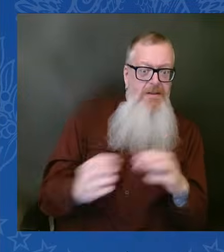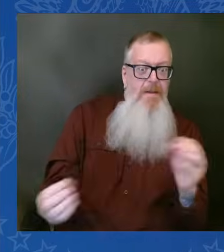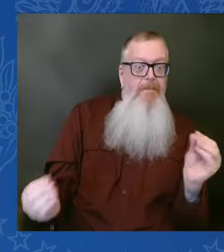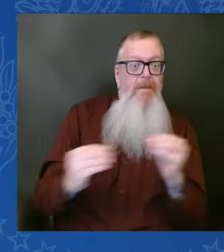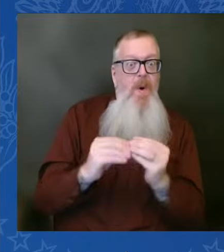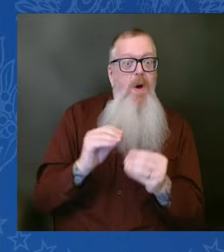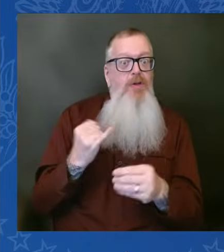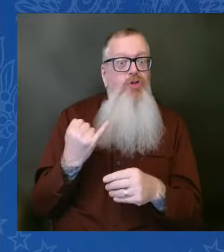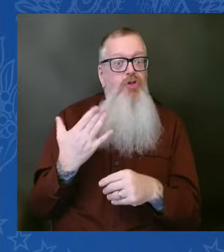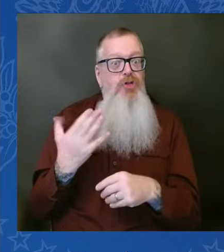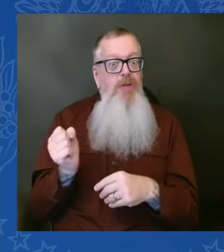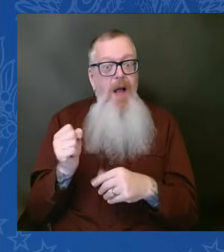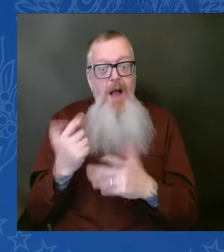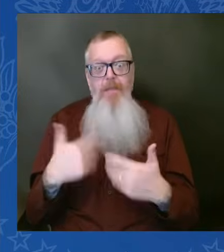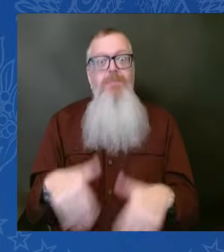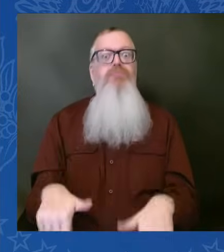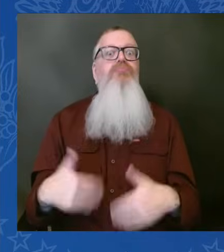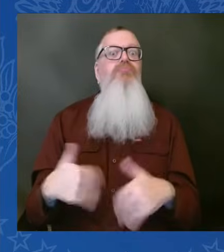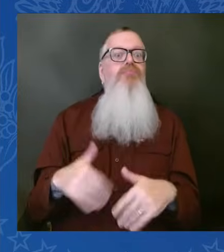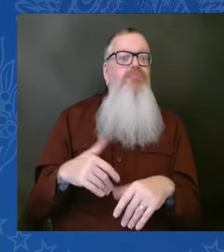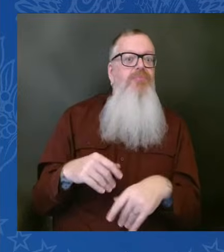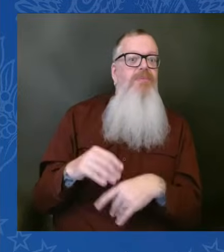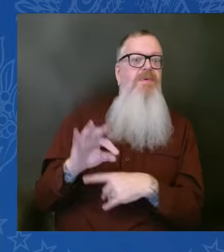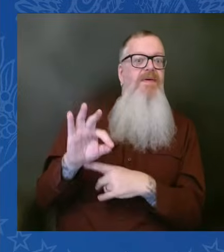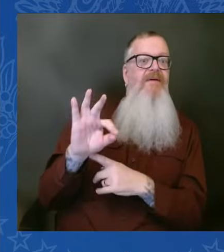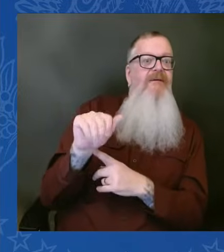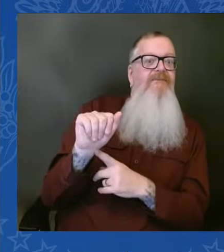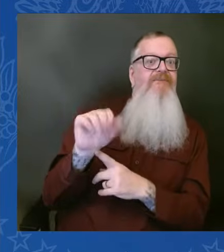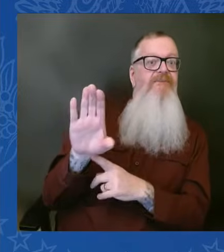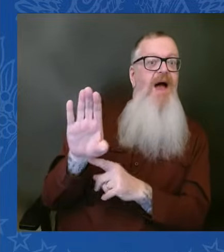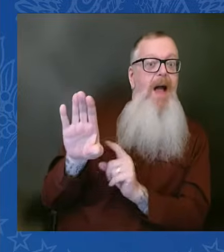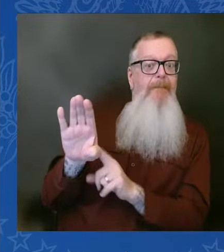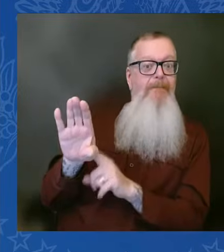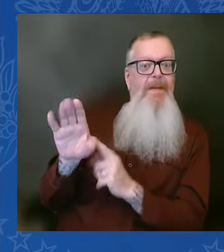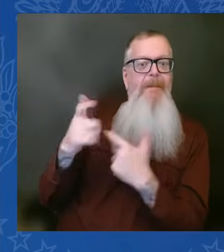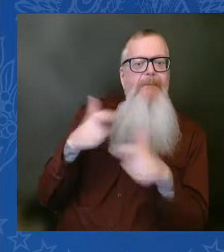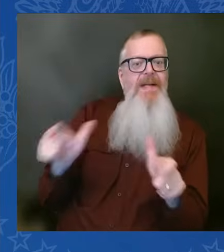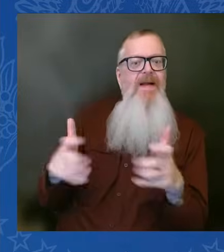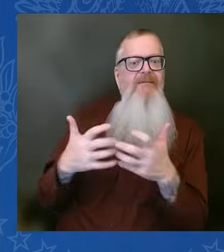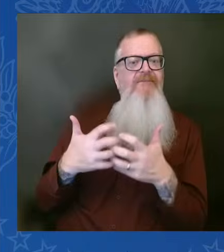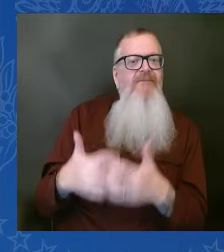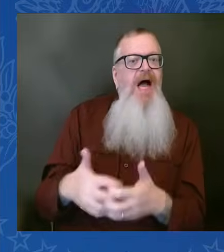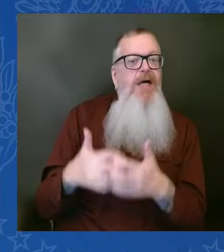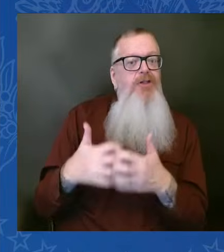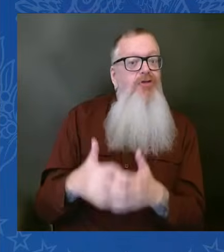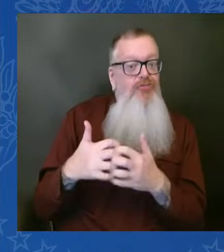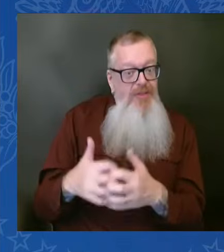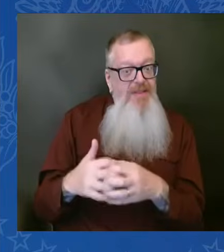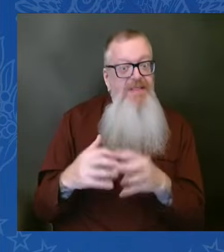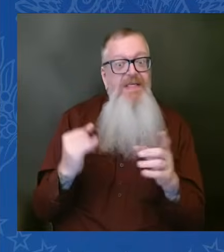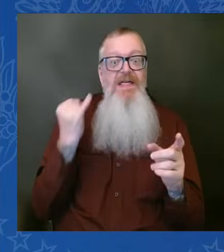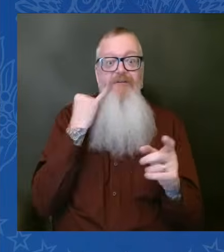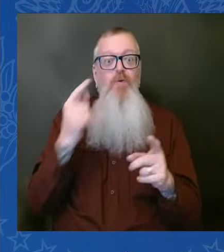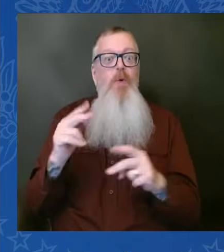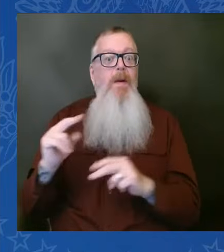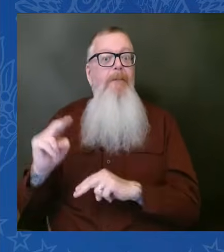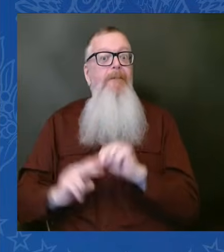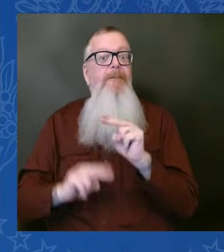whether it’s in Syracuse or wherever they’re -- they’re -- and they’re all over the place. Guess what? You know what happens? They end up building drugstores,